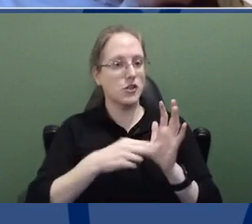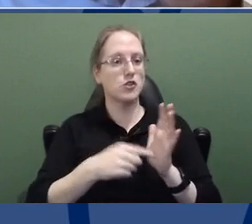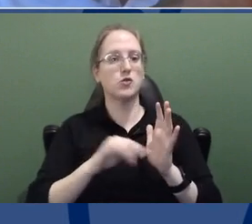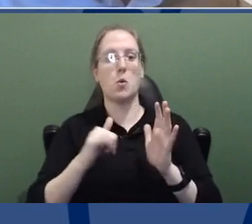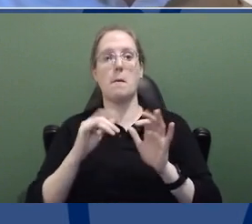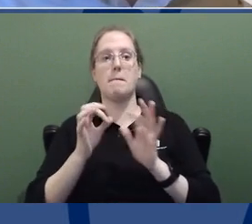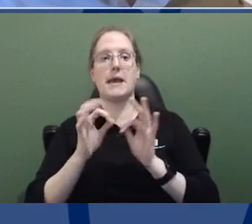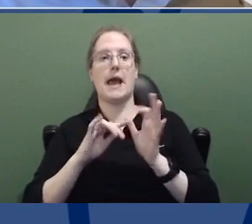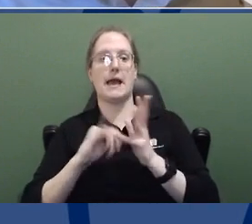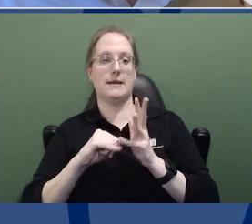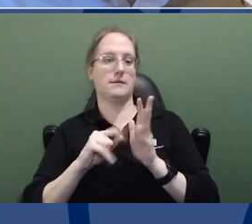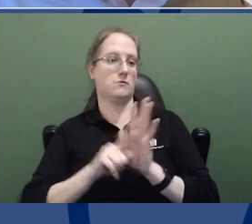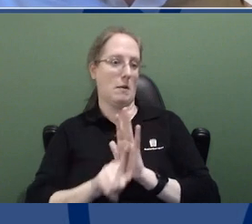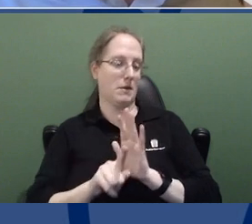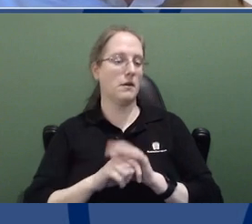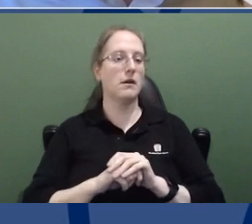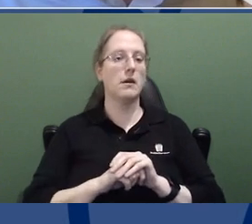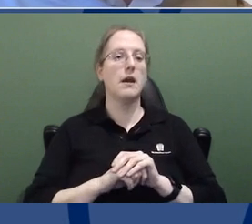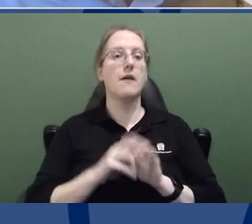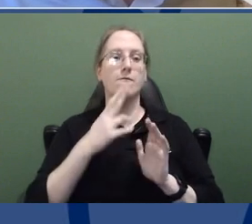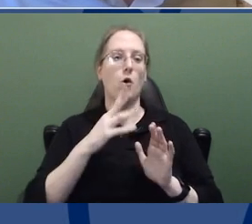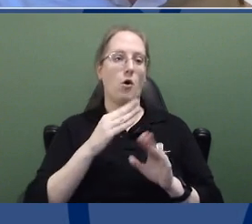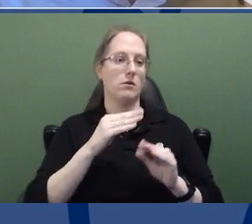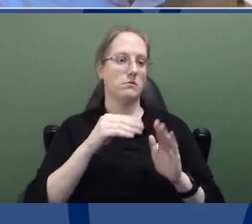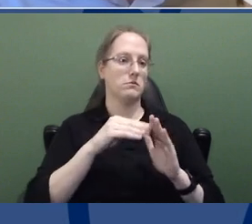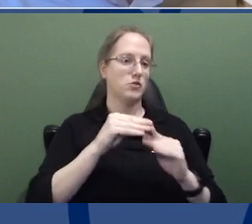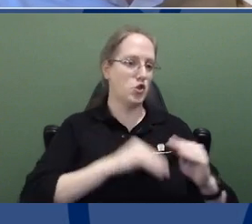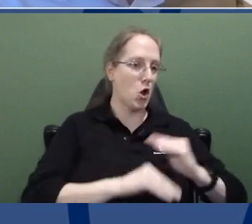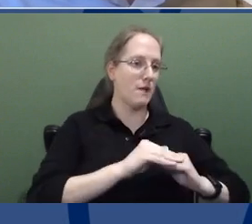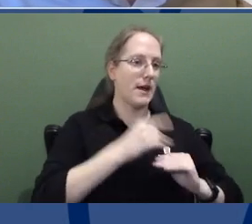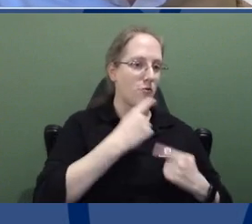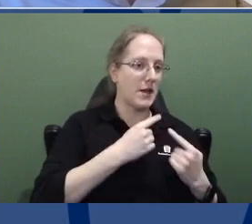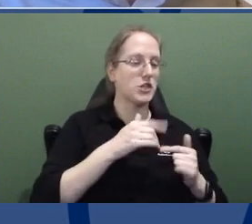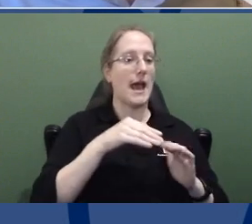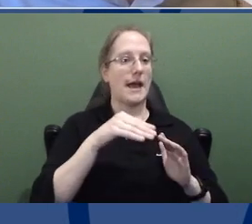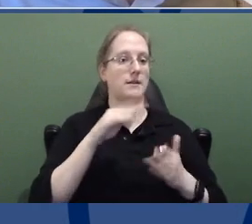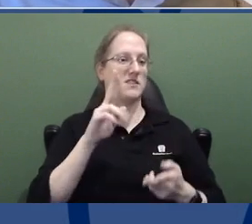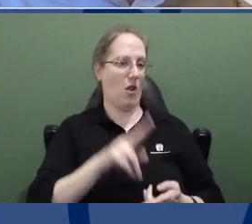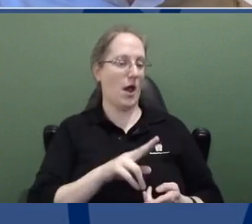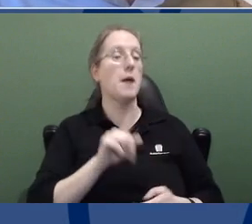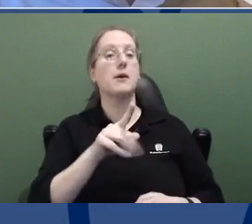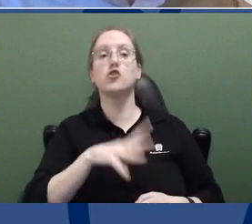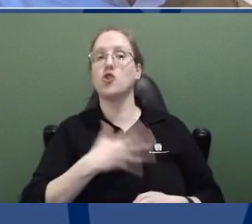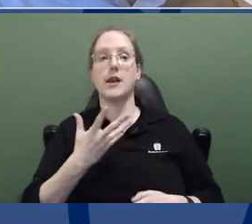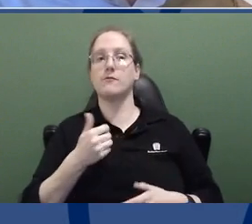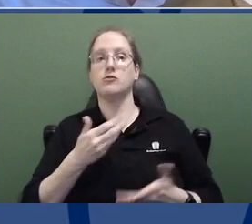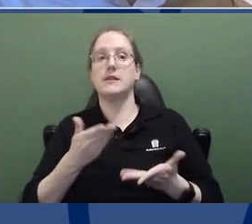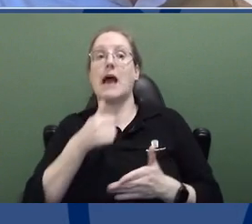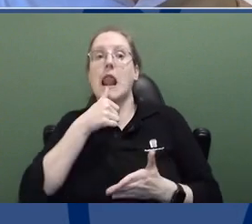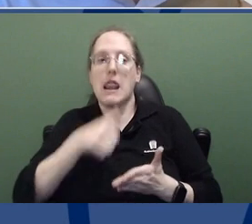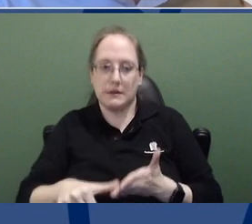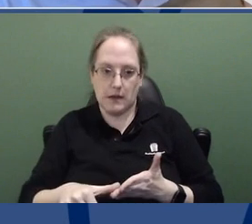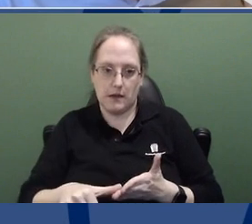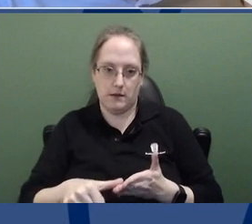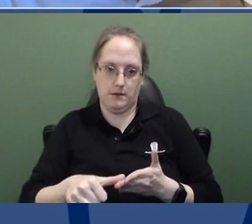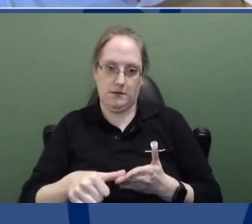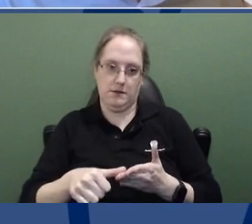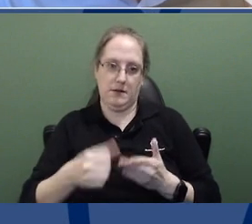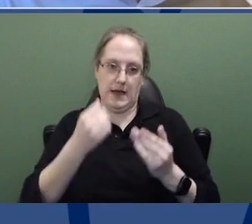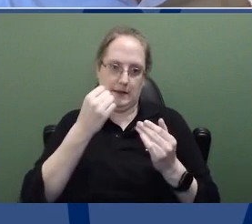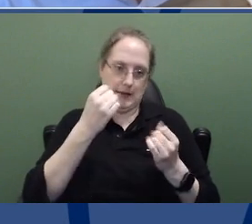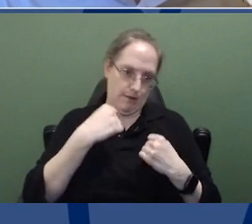but you're not required to submit a letter as documentary evidence ‑ or you don't ‑ an